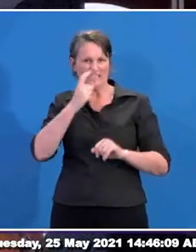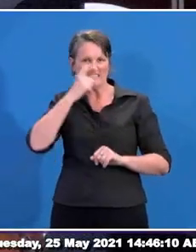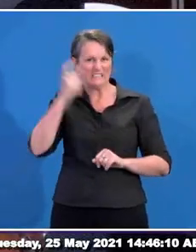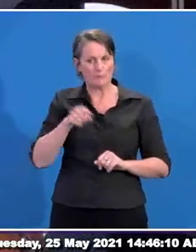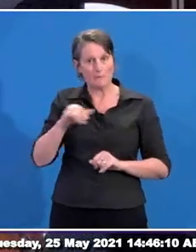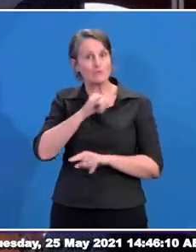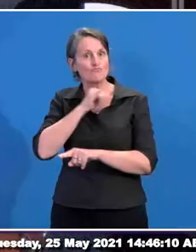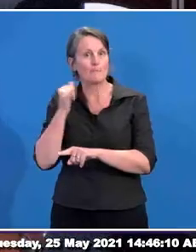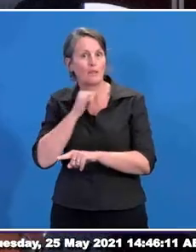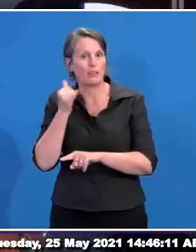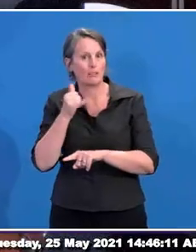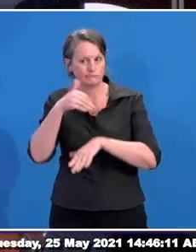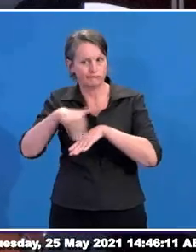you take in those circumstances?